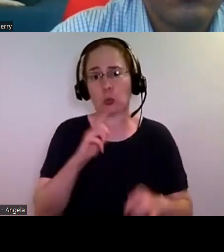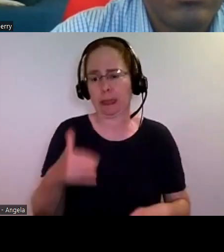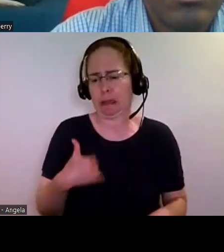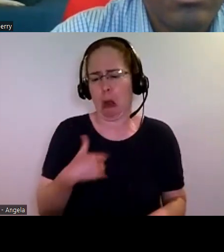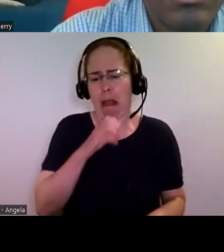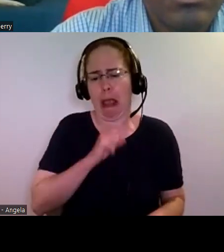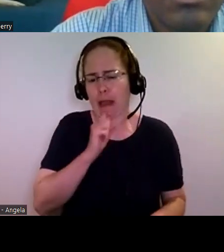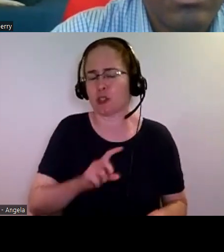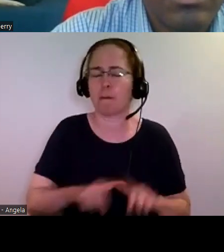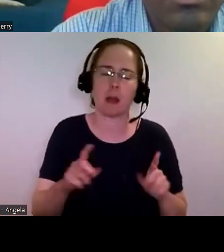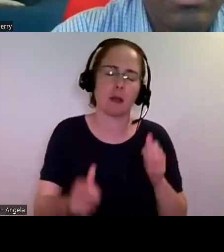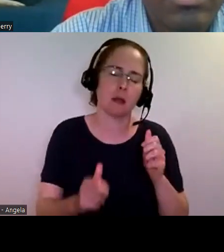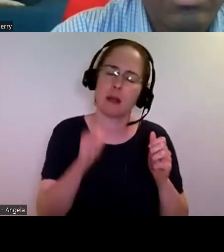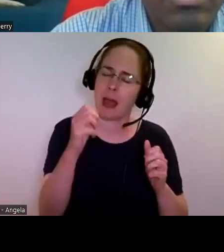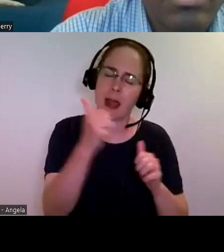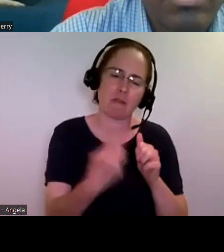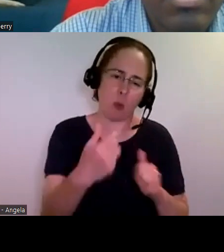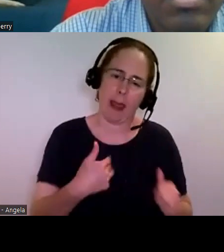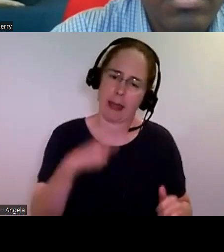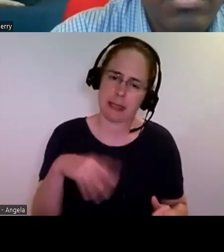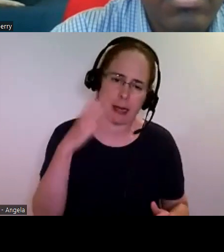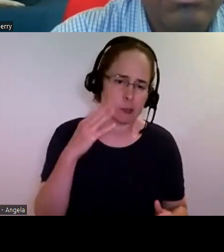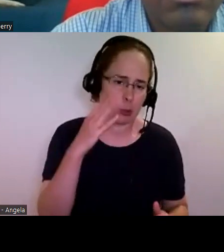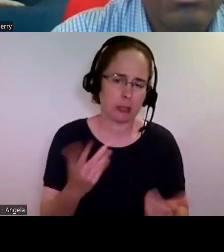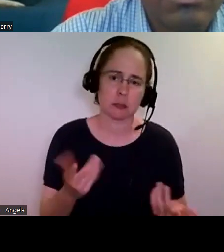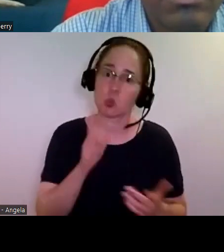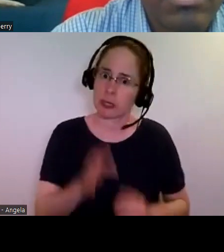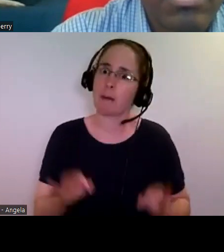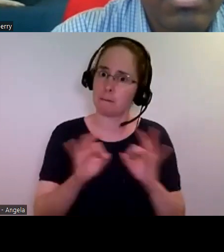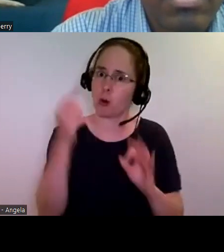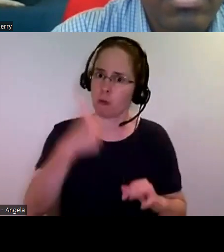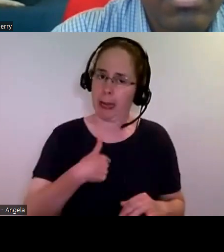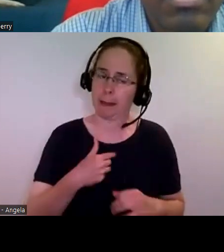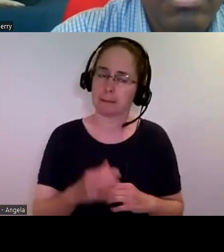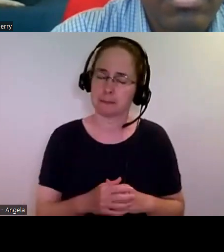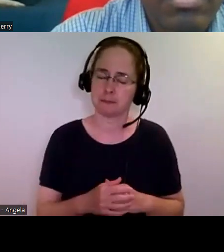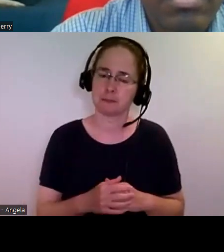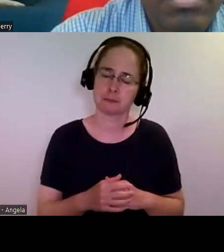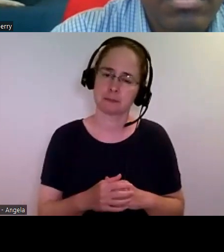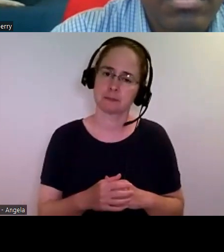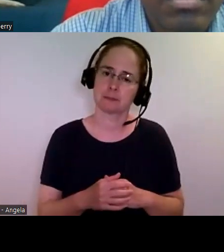but not everybody has had that, and it's been so important for me and so I just want to give that